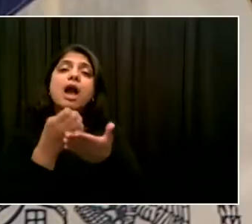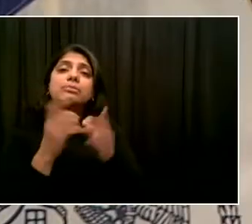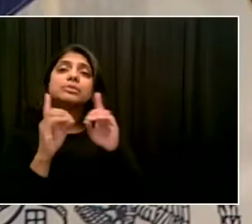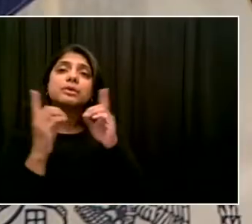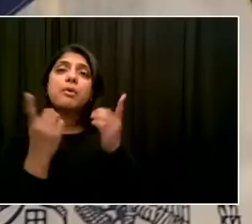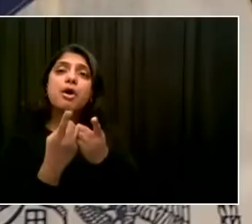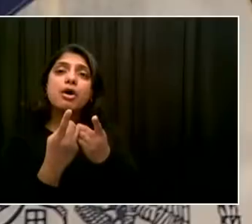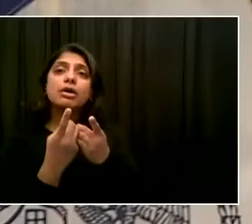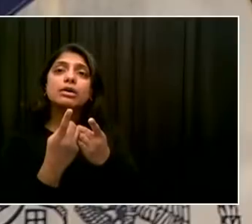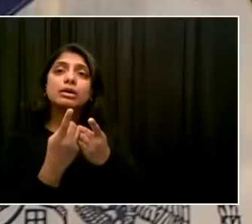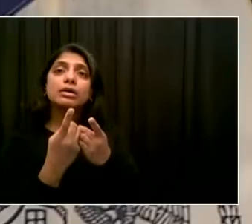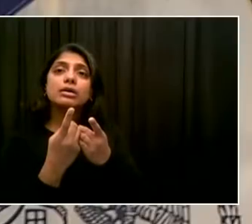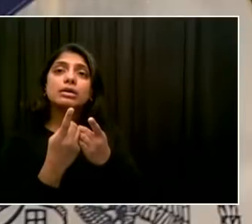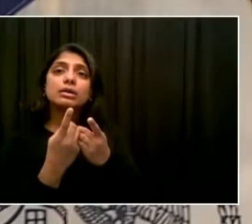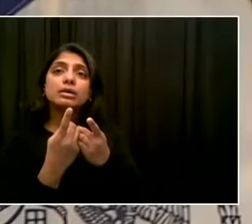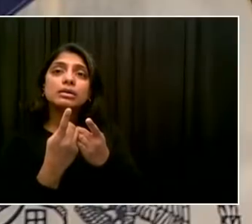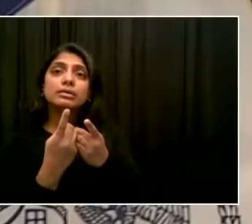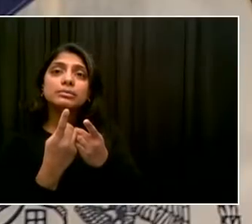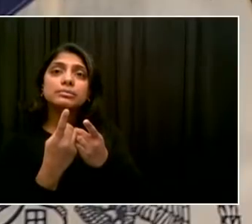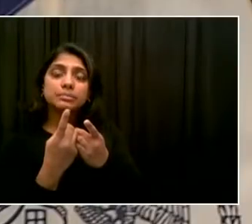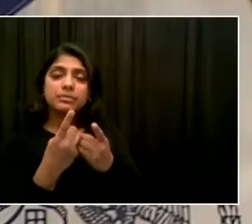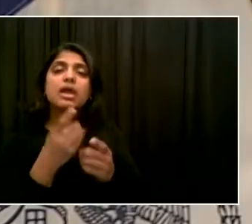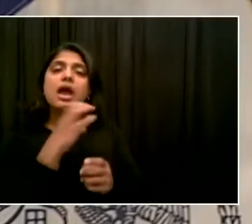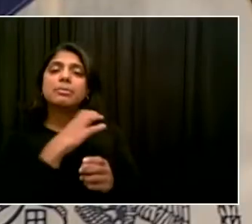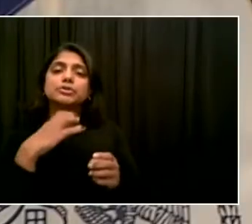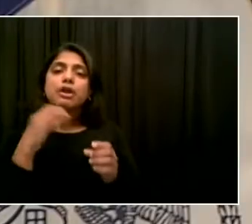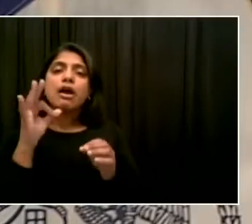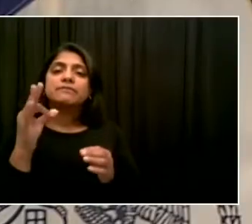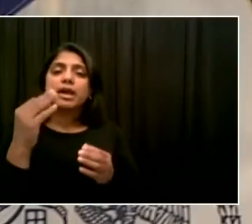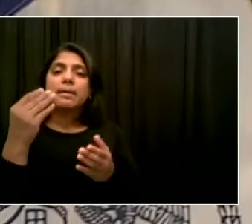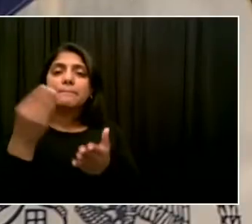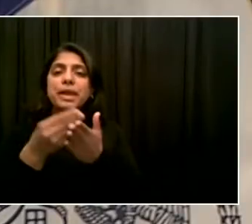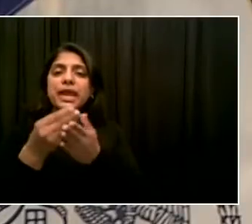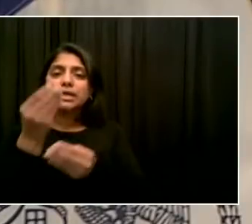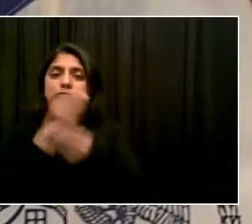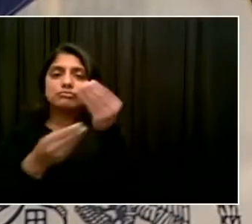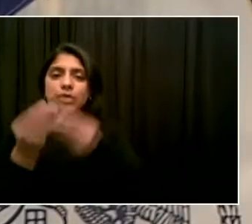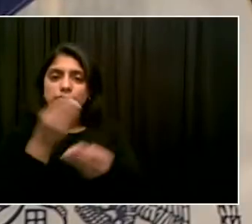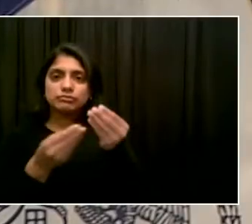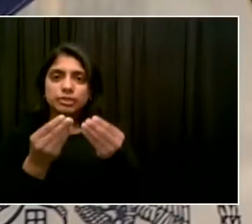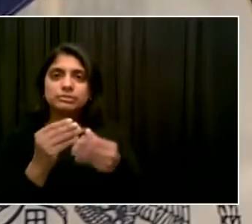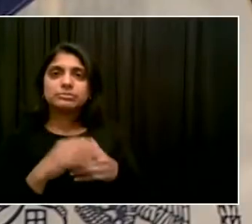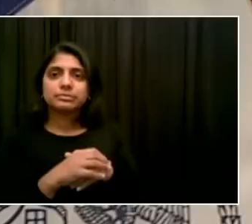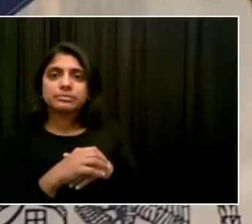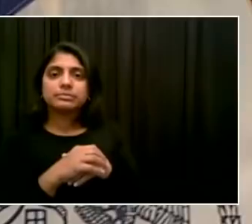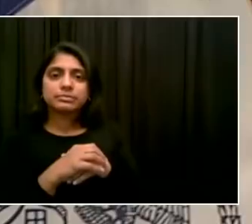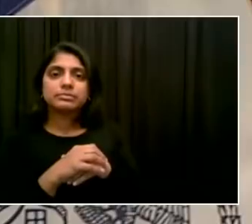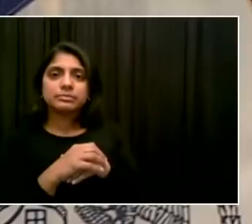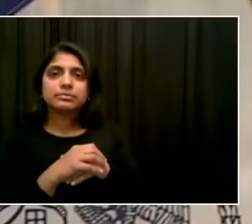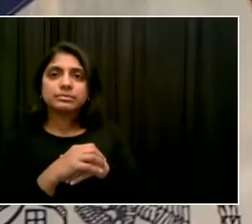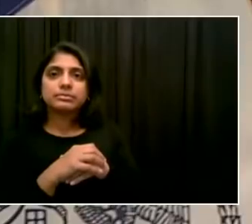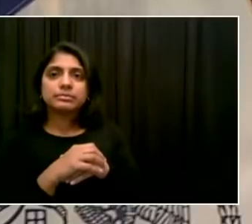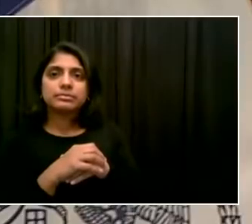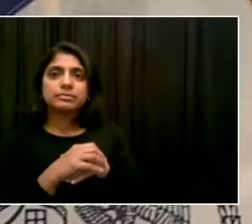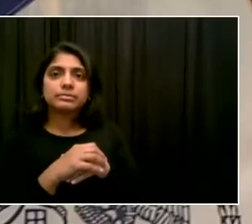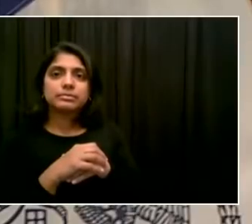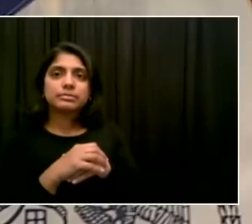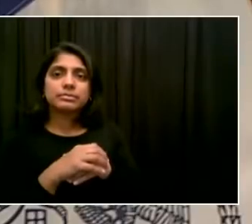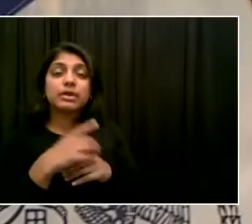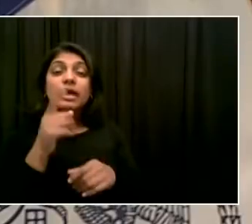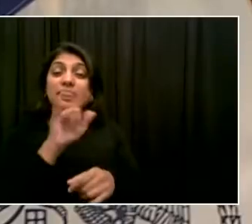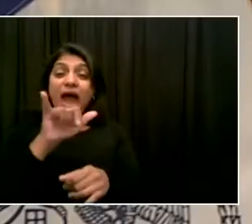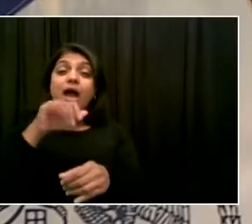NIGHT AND WANTED